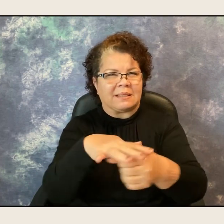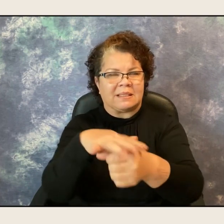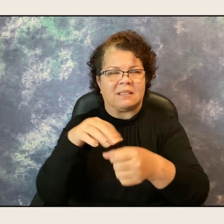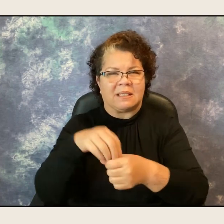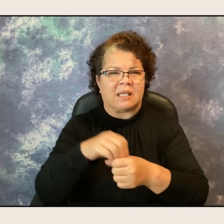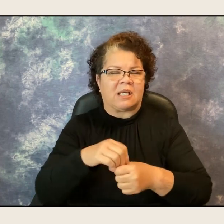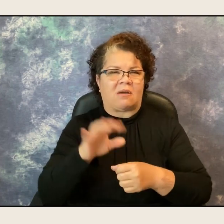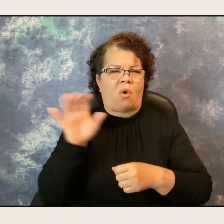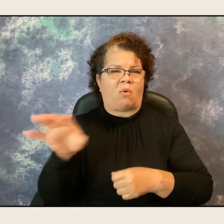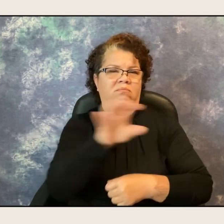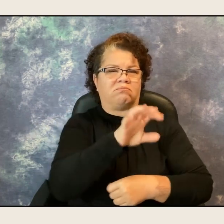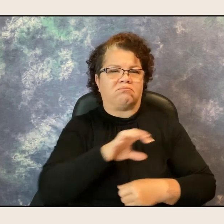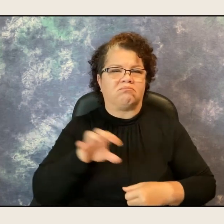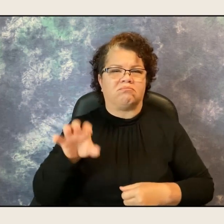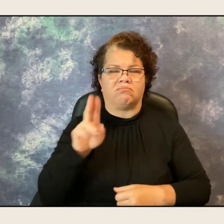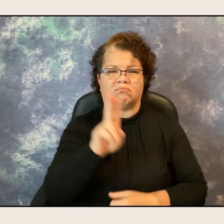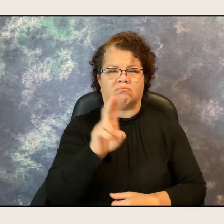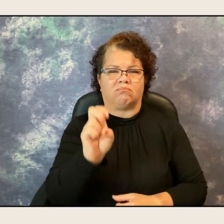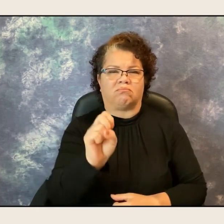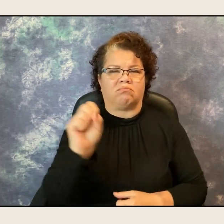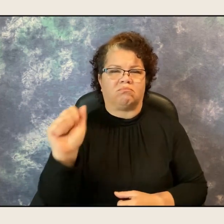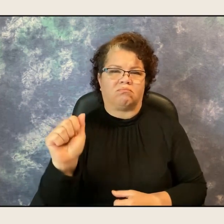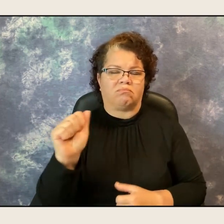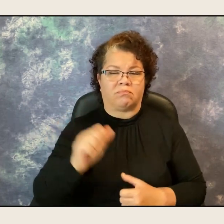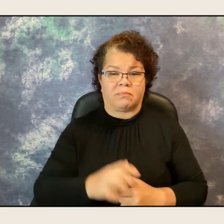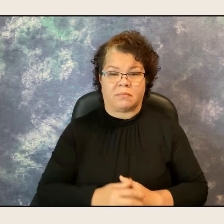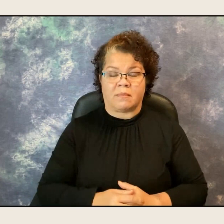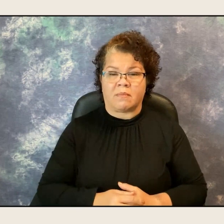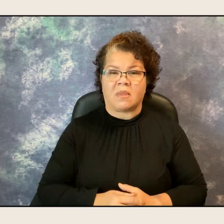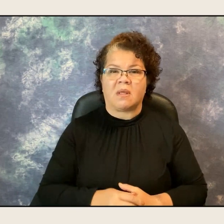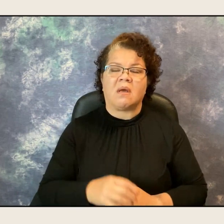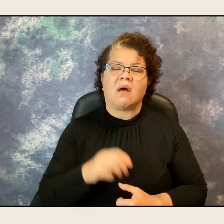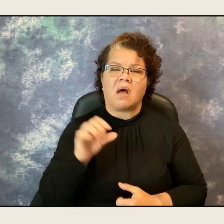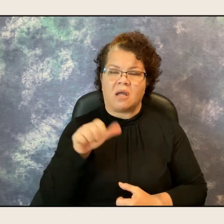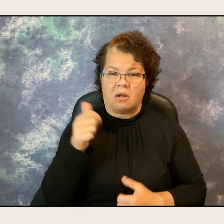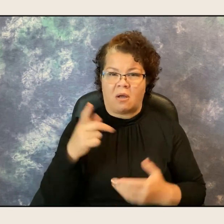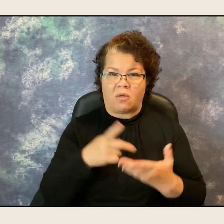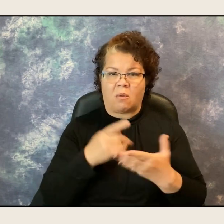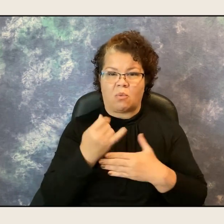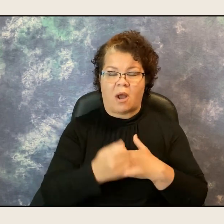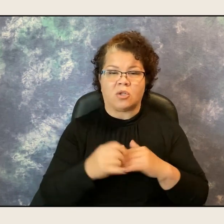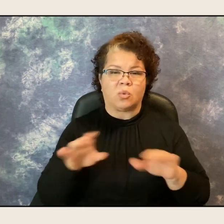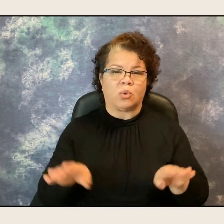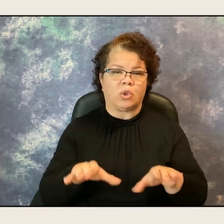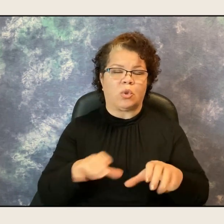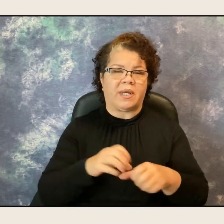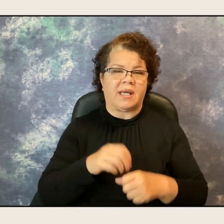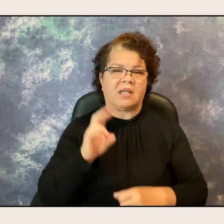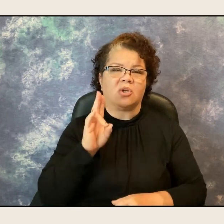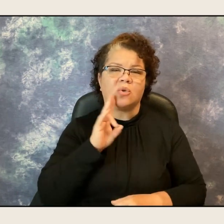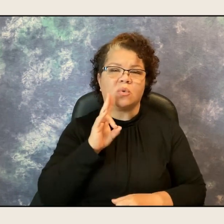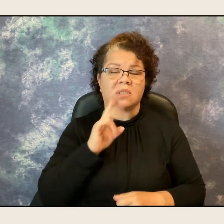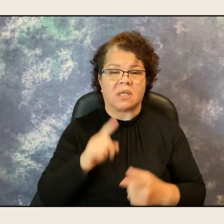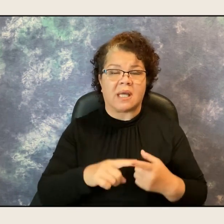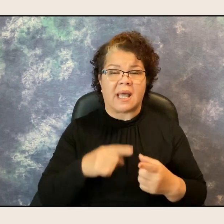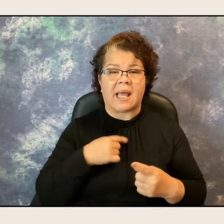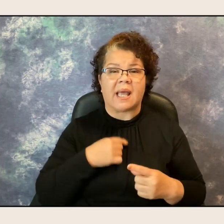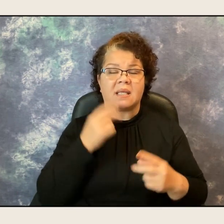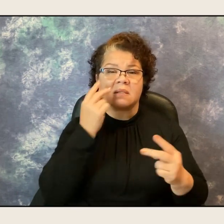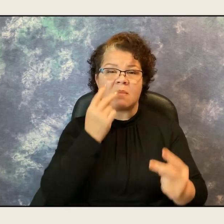Well, another project we're doing in Houston is Memory Builds the Monument. When I went down to the Fifth Ward,